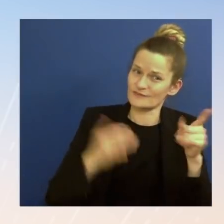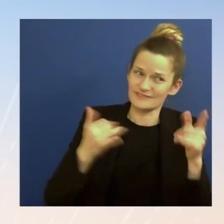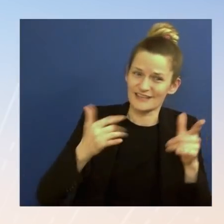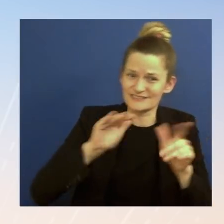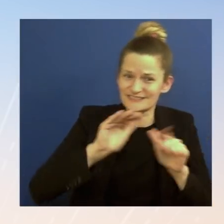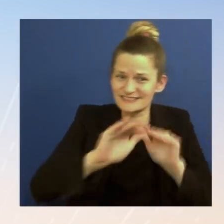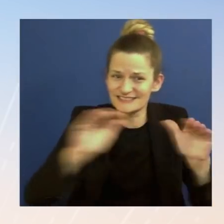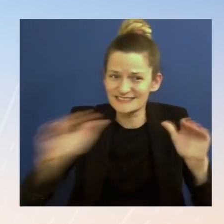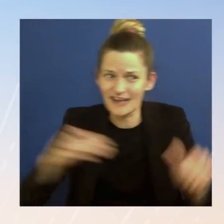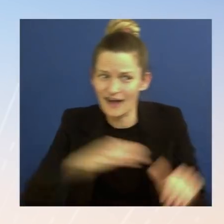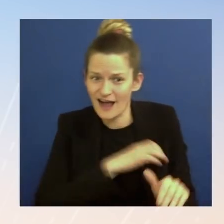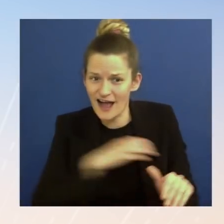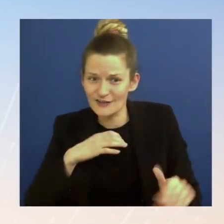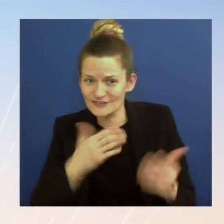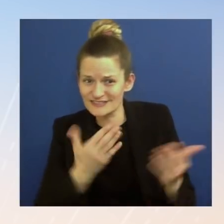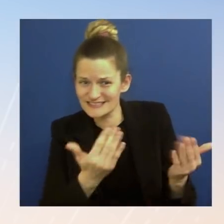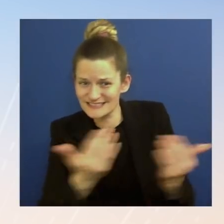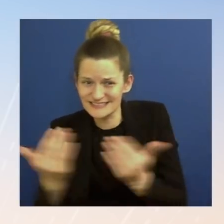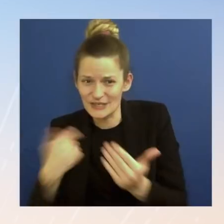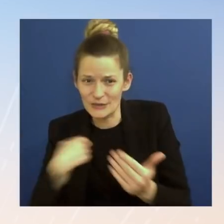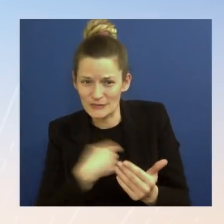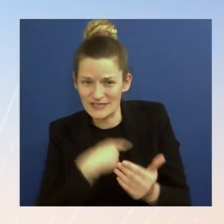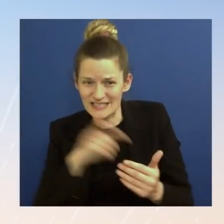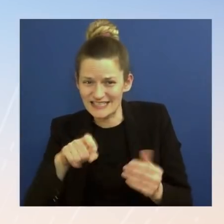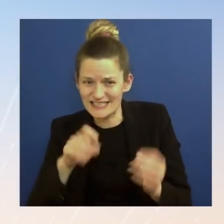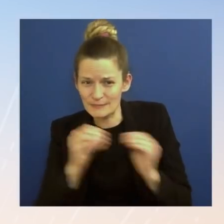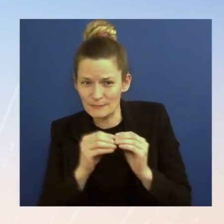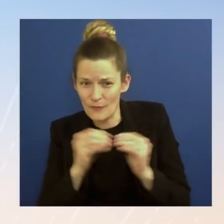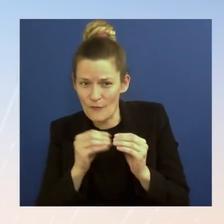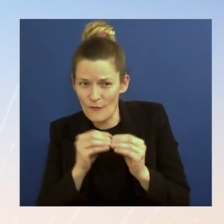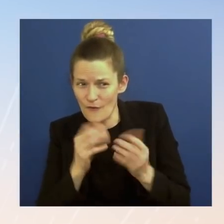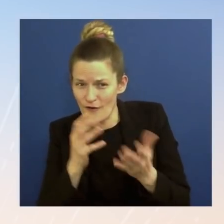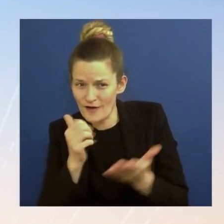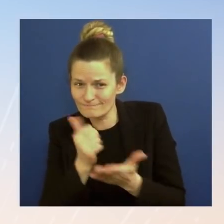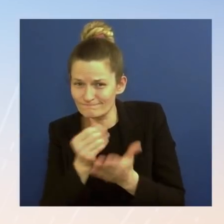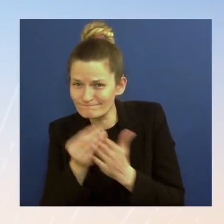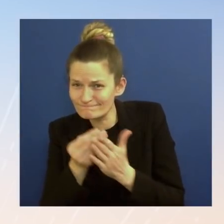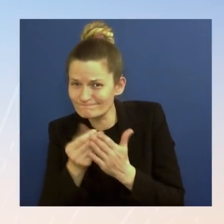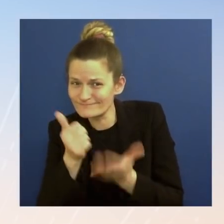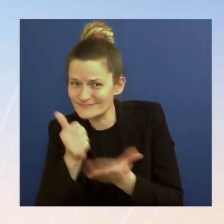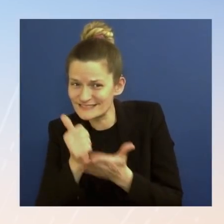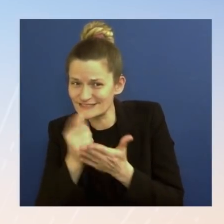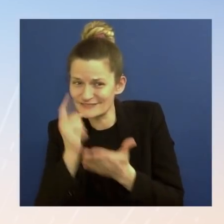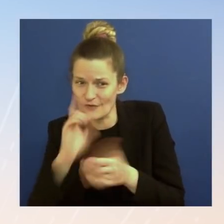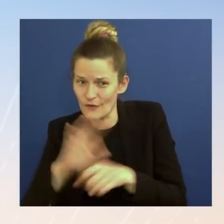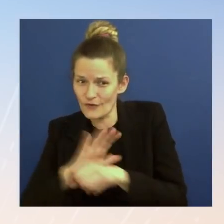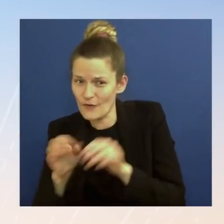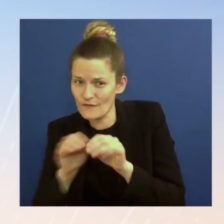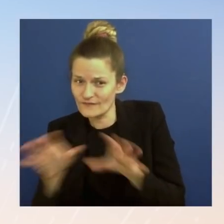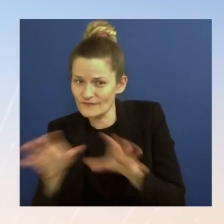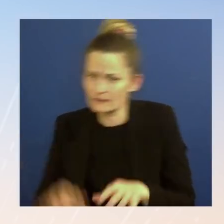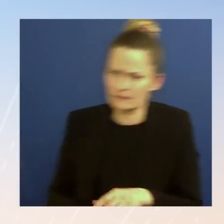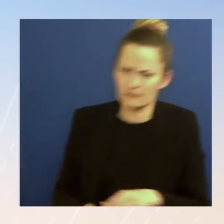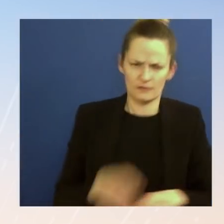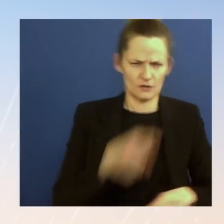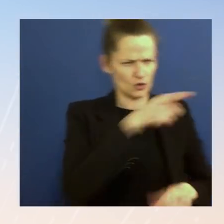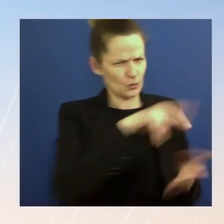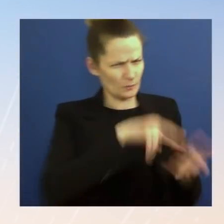or it's in a different place? I'm just curious how that -- Ms. Psaki: You mean in terms of asking for less money or something like that? Or -- >> The Press: Or more? Ms. Psaki: Or more money. Yeah. The Press: You know, my question is: